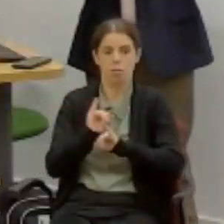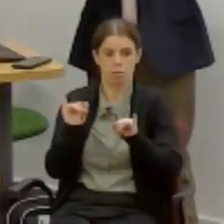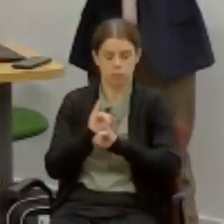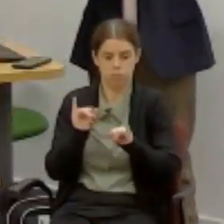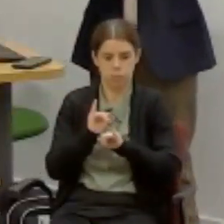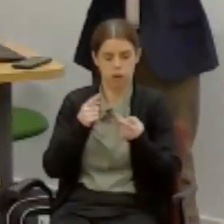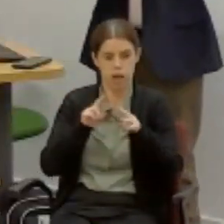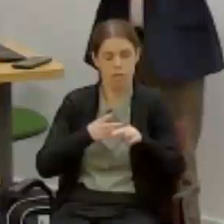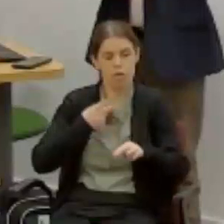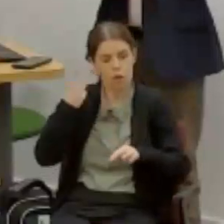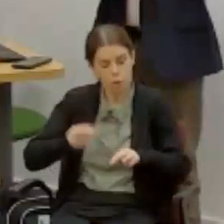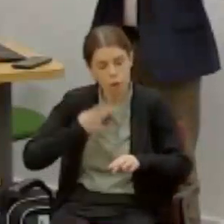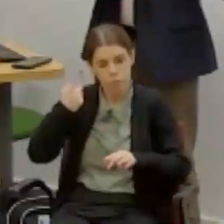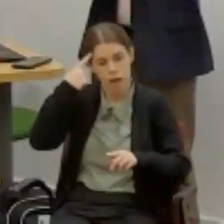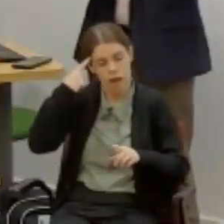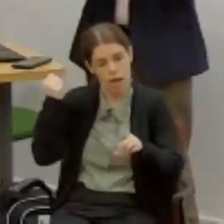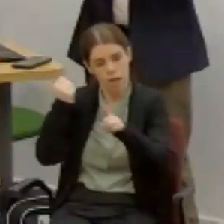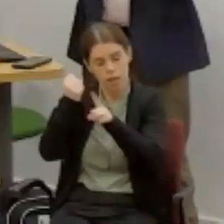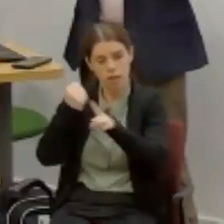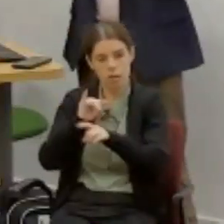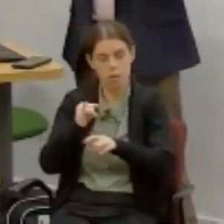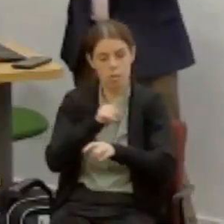Caution repeatedly heading the ball involving may lead to long-term brain health problems.